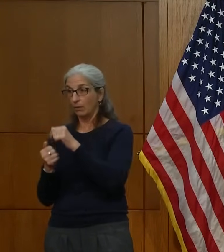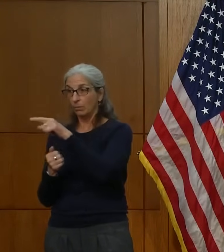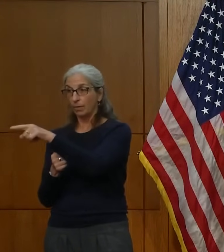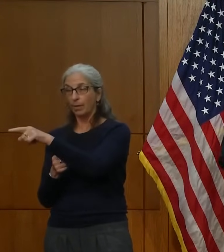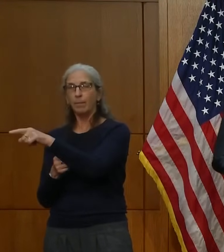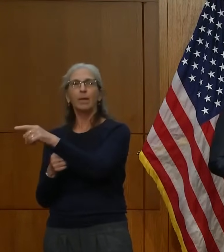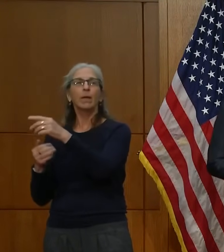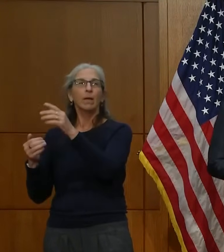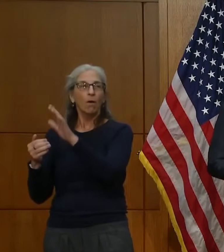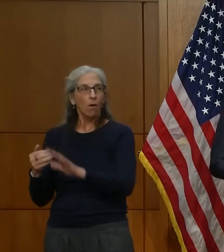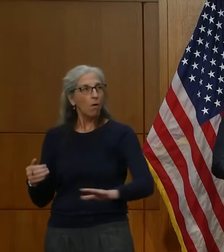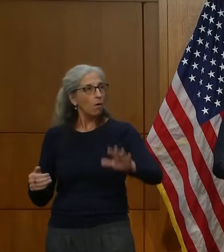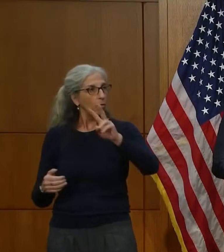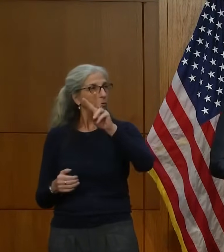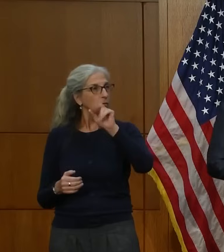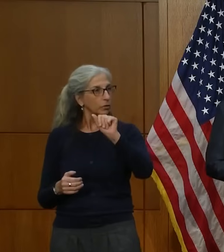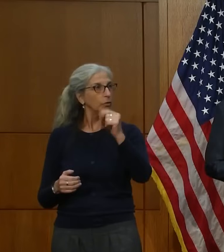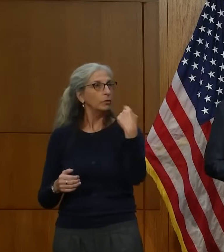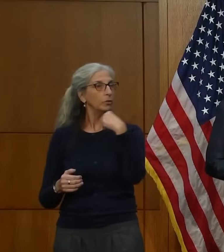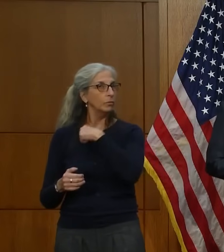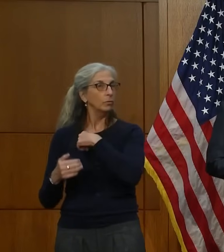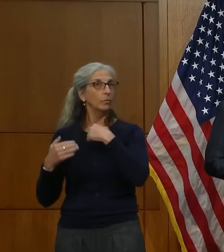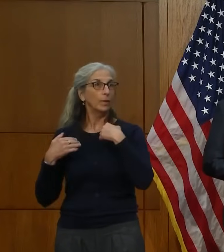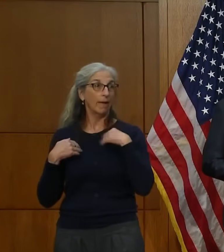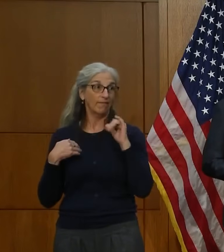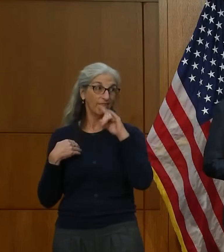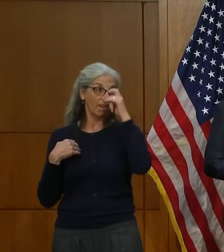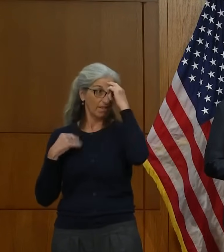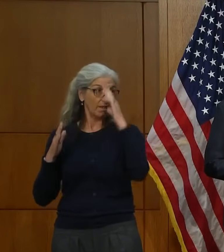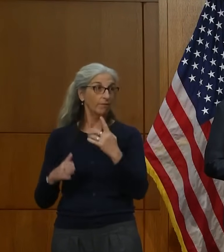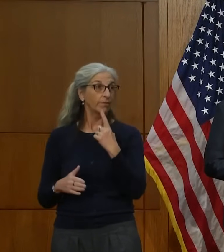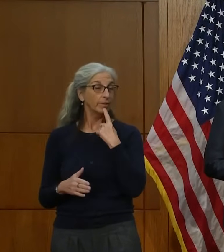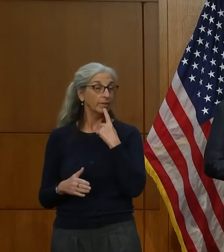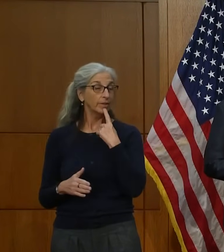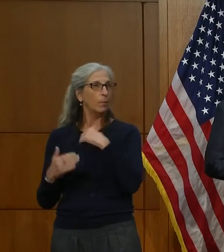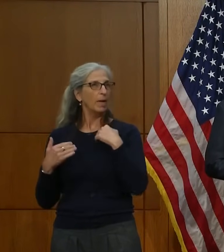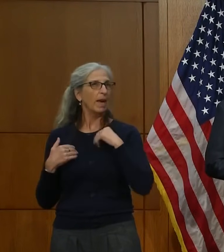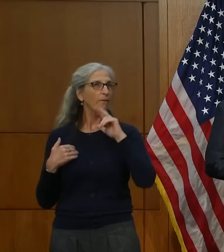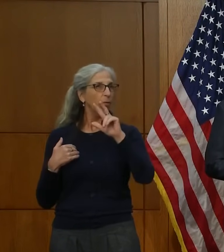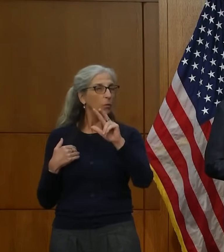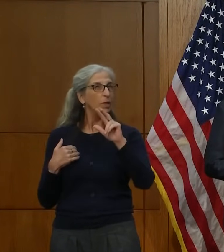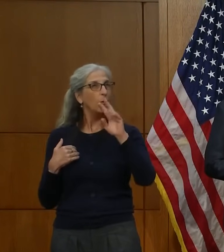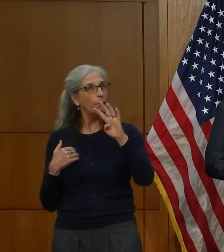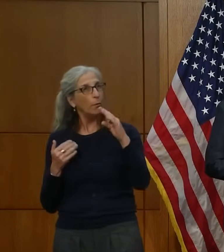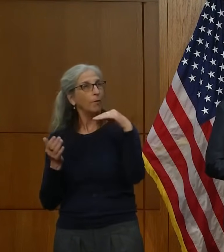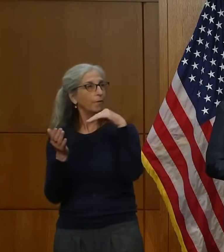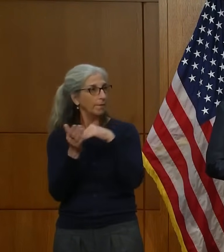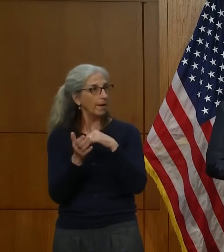FROM THE DISCUSSION WE HAD LAST WEEK AND PREVIOUSLY UM. WE DO HAVE ACROSS VIRGINIA. WE WE'VE